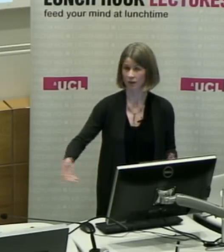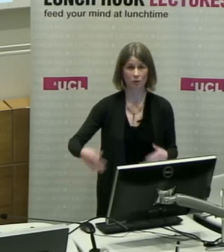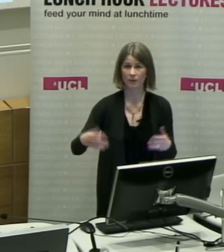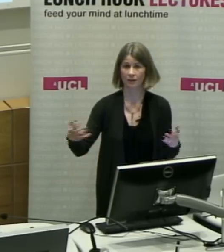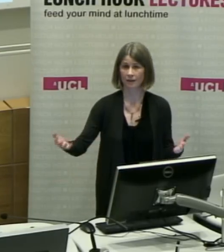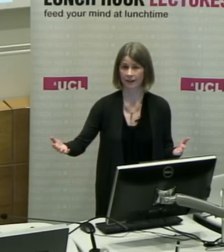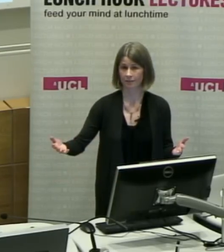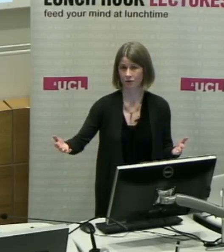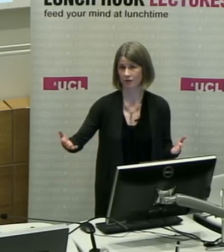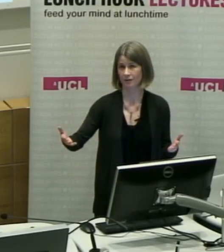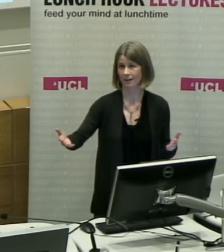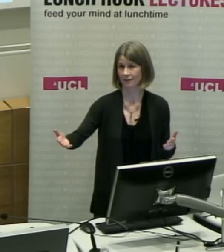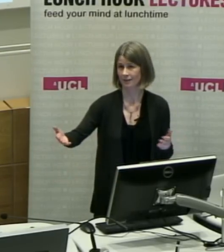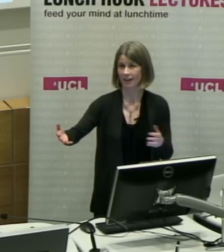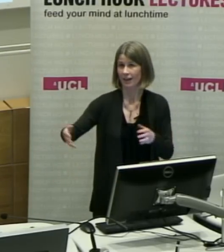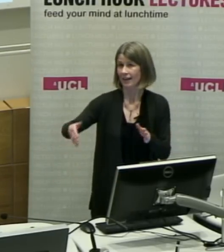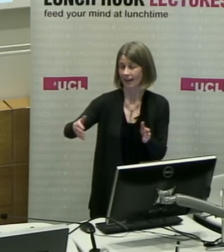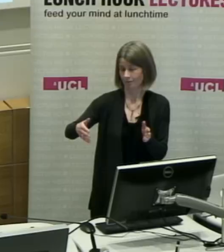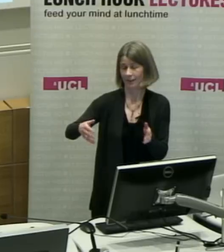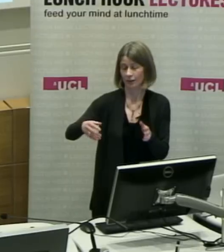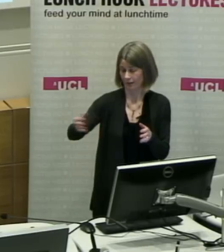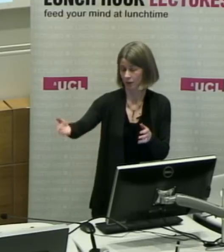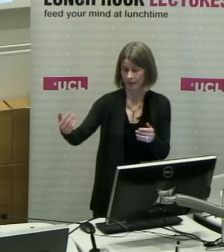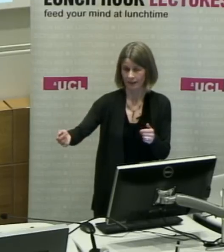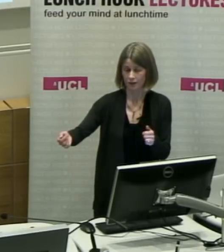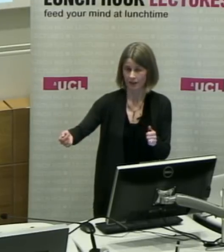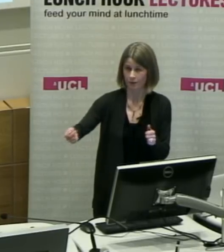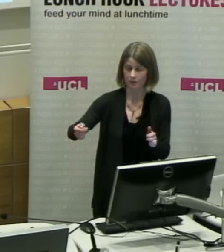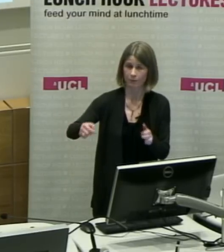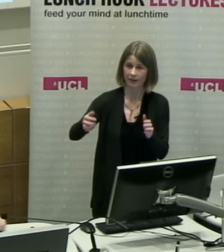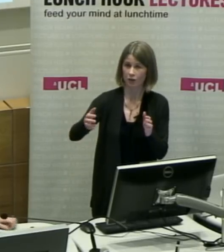then you would be learning it just as... You said age 11 or something.